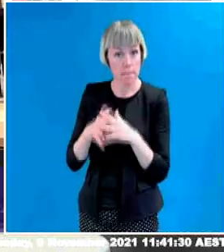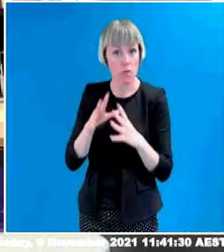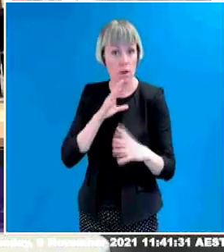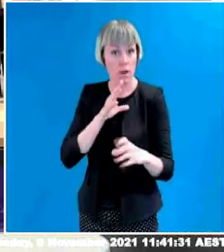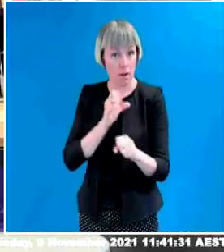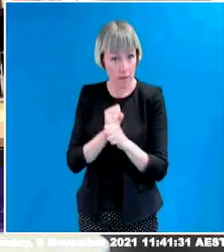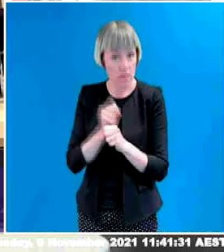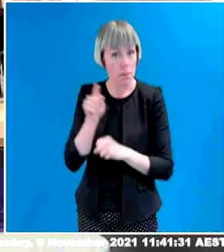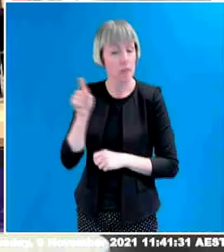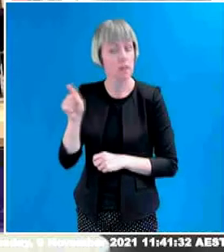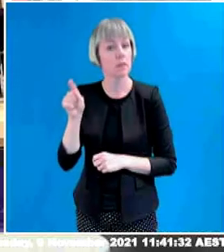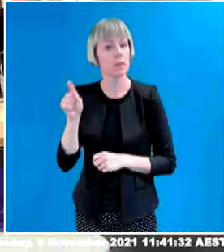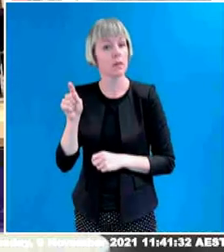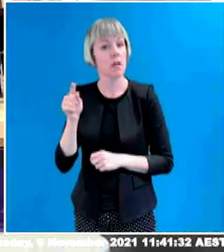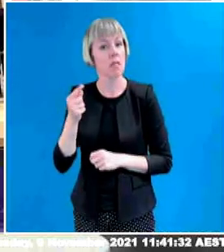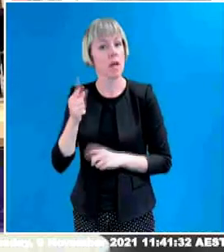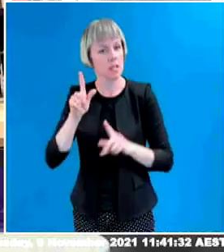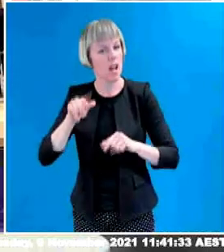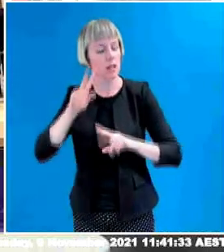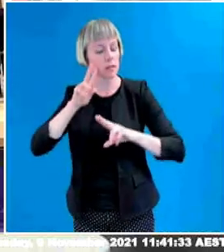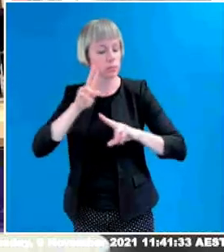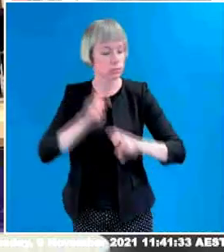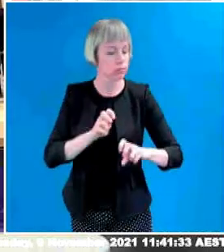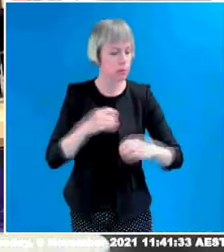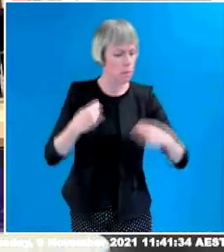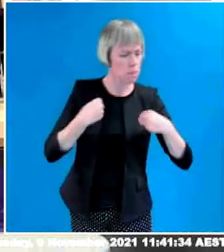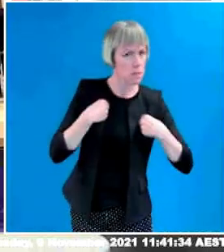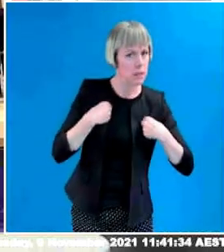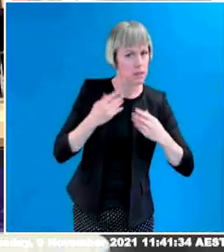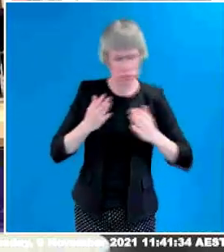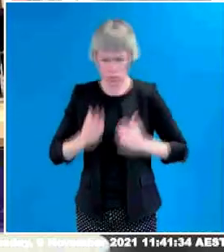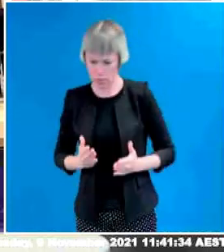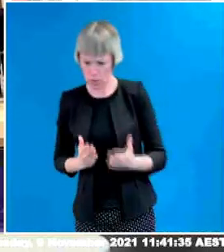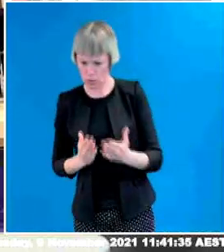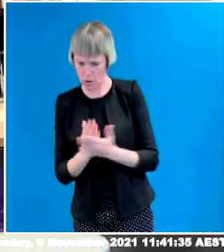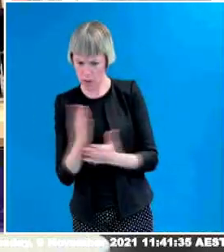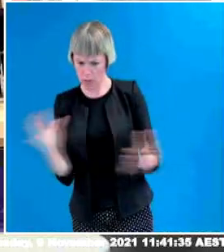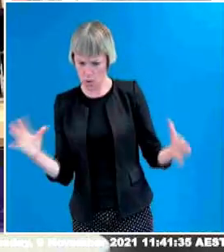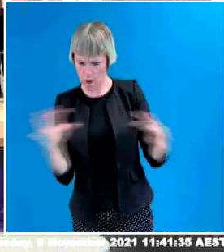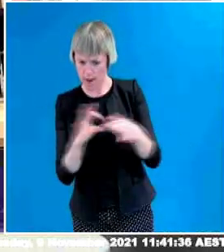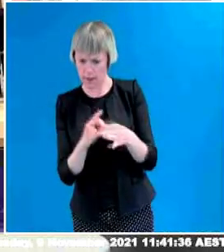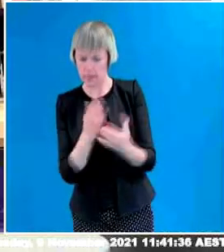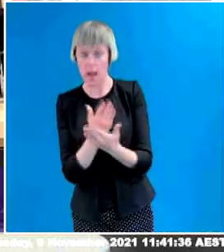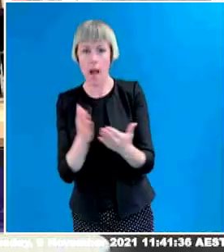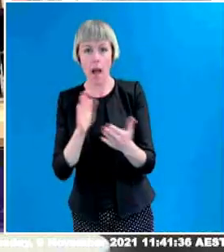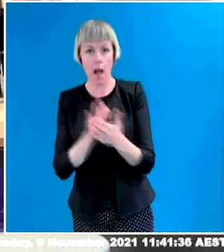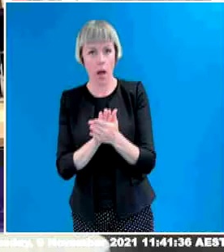businesses interact with human rights. And there are a number of distinct mechanisms and laws in the US by which